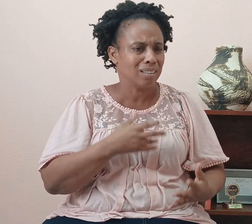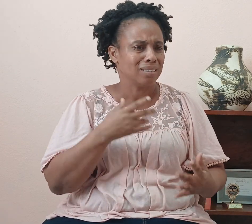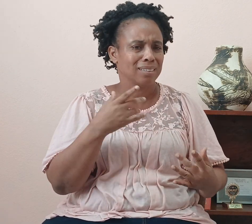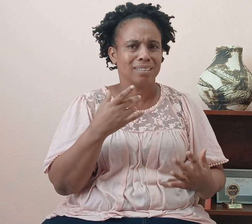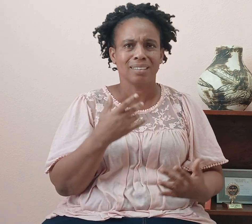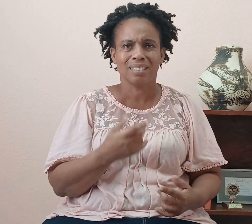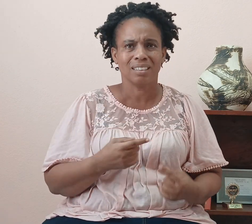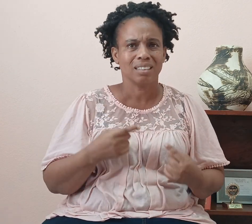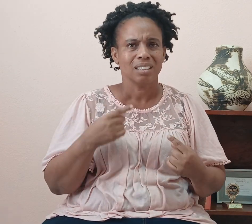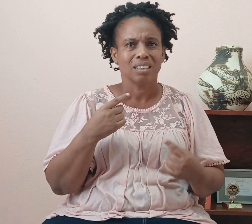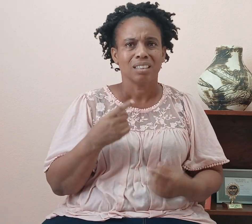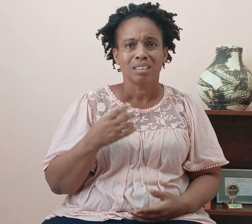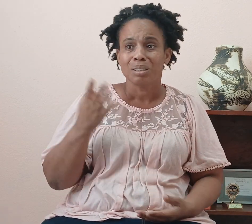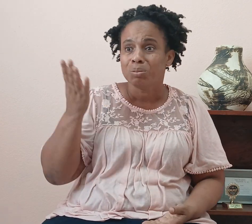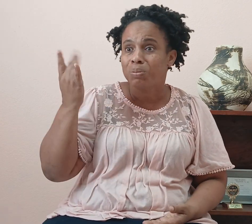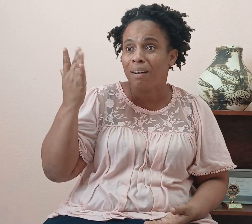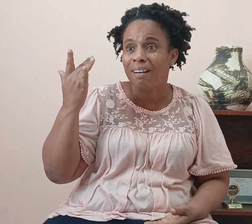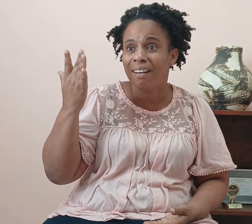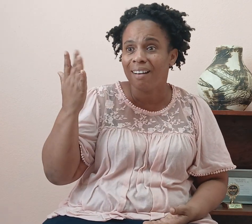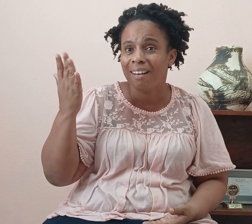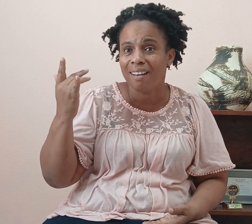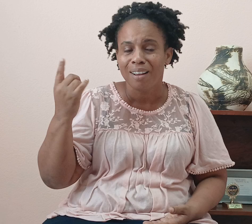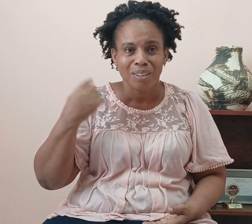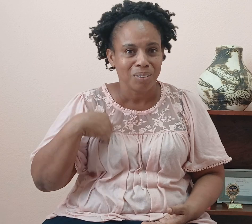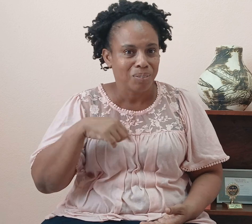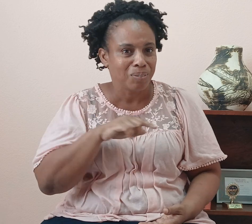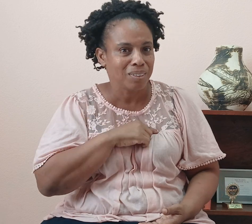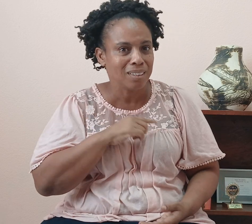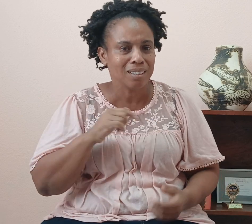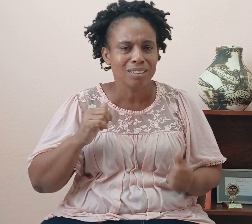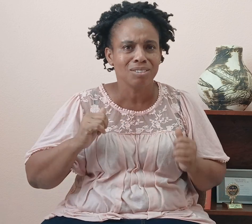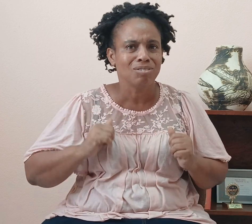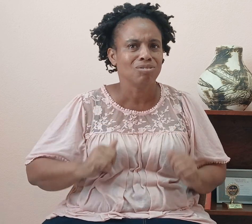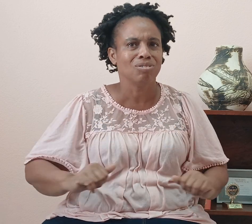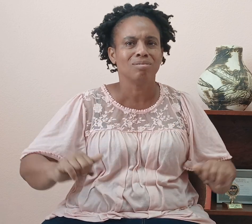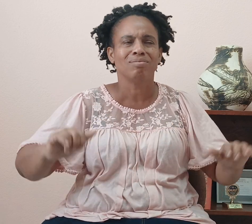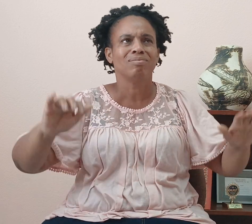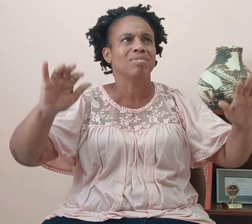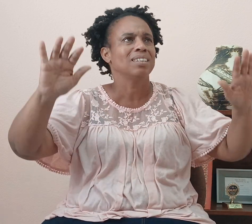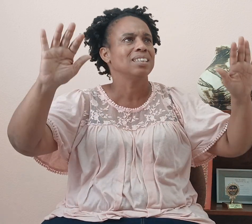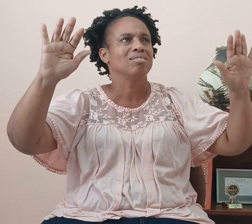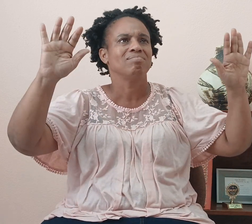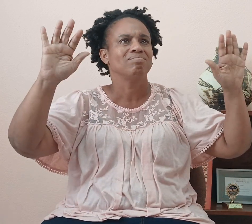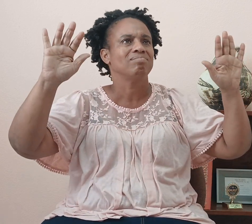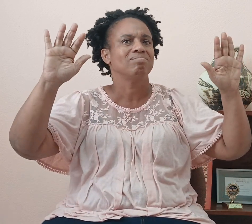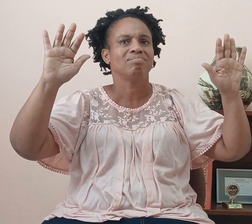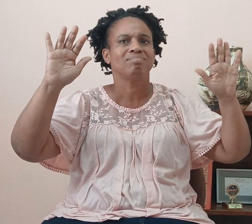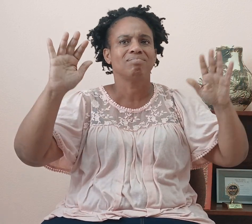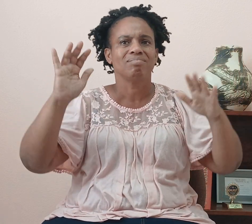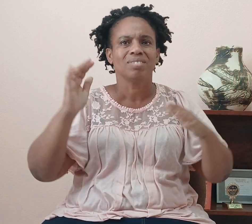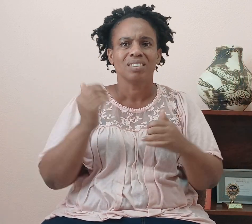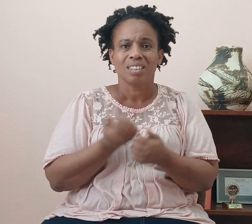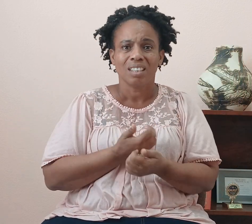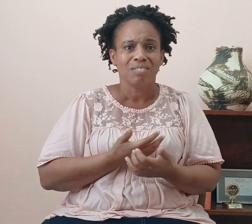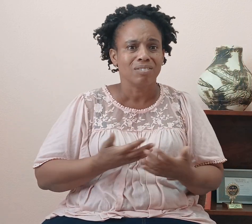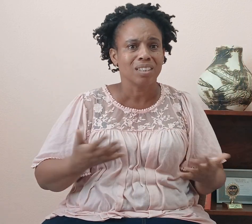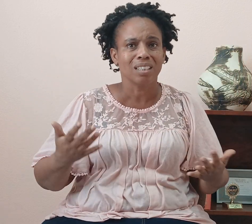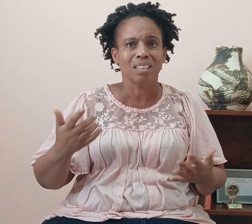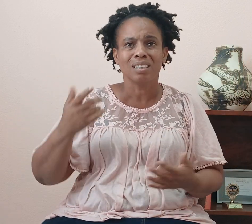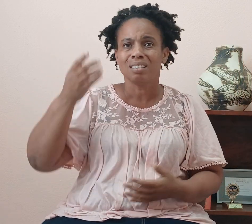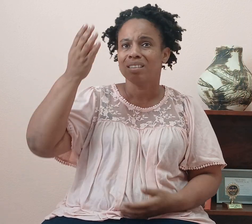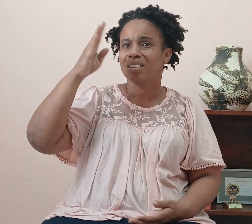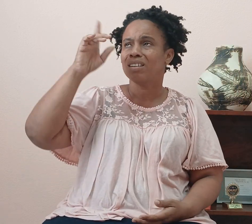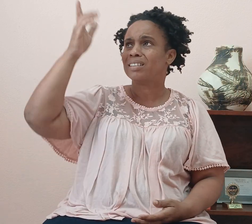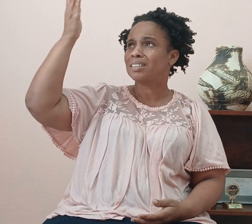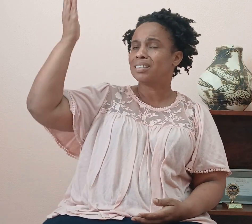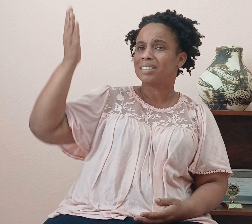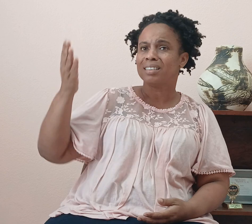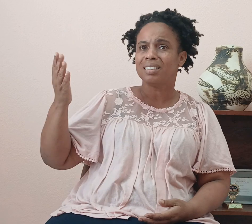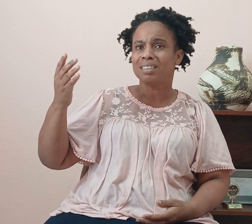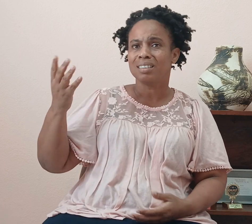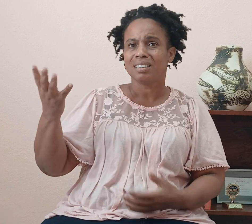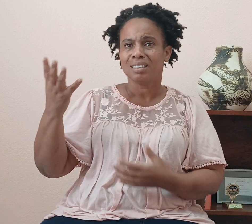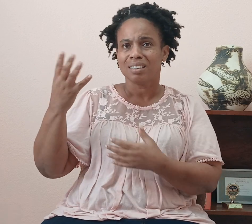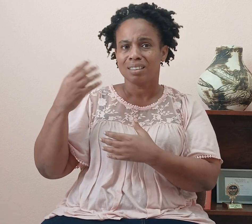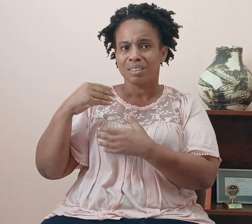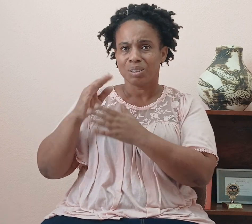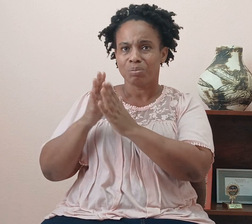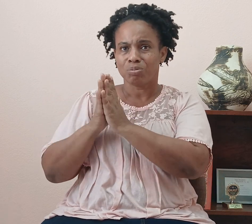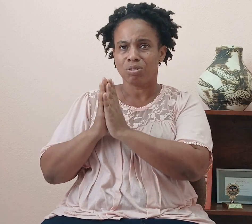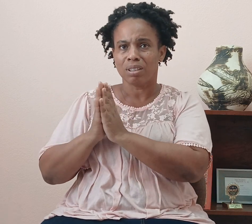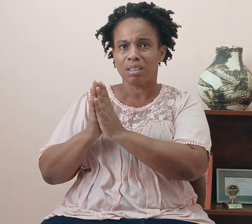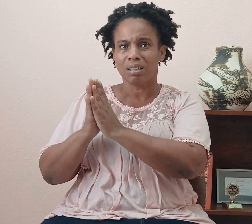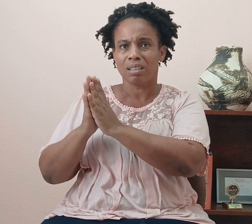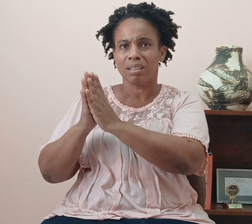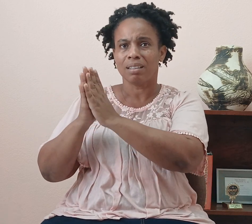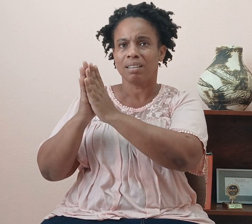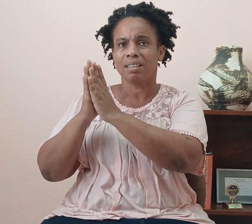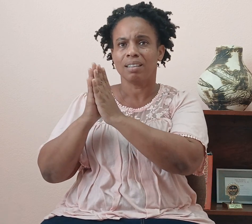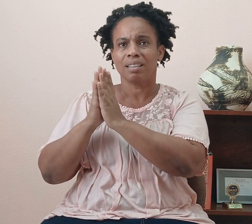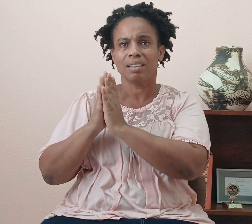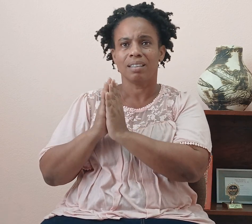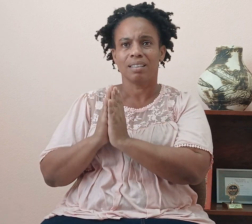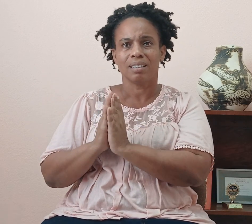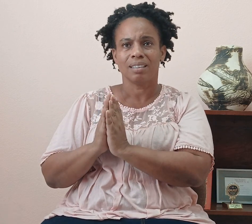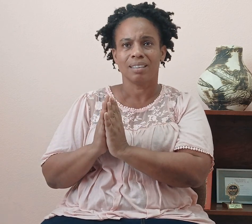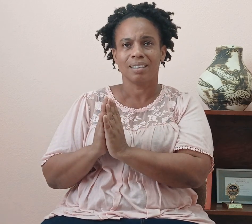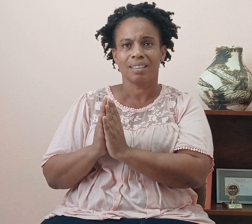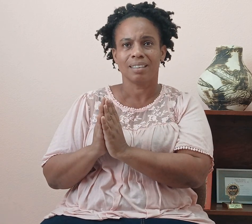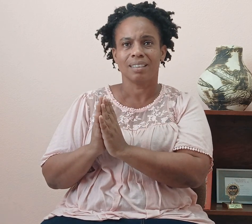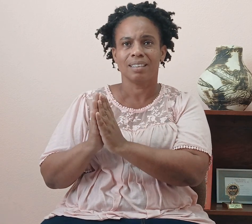all because we do not carry everything to God in prayer!